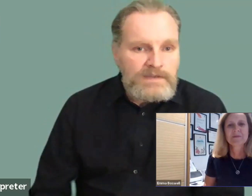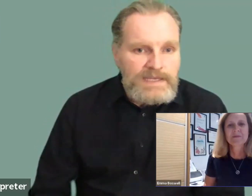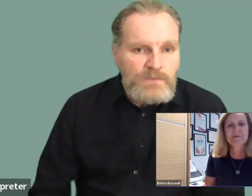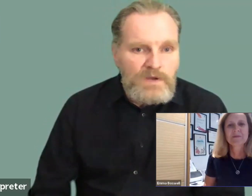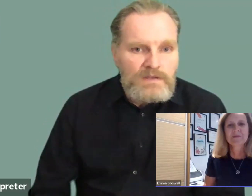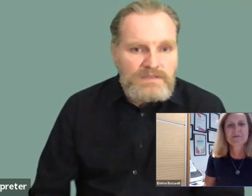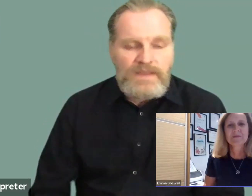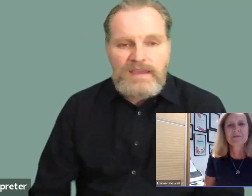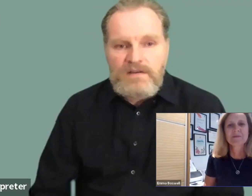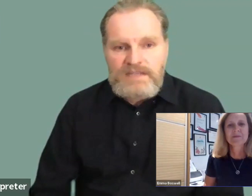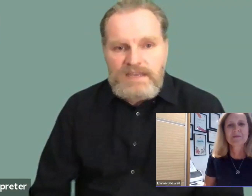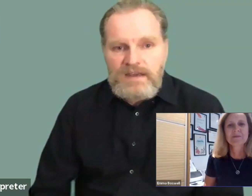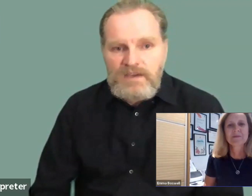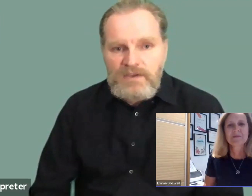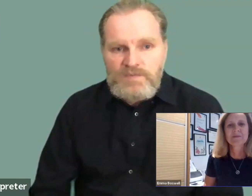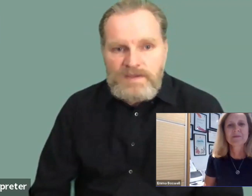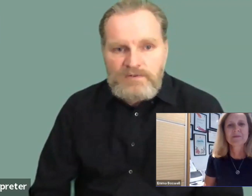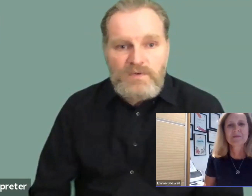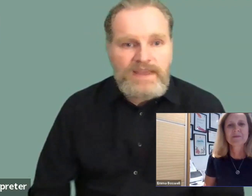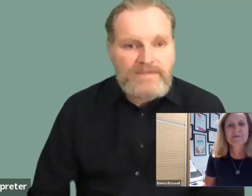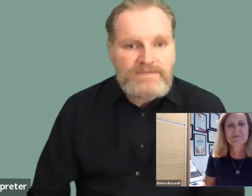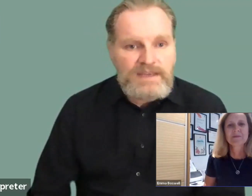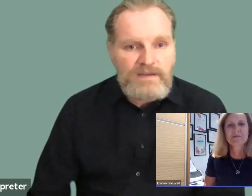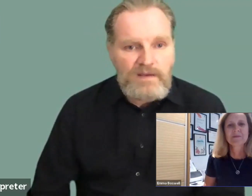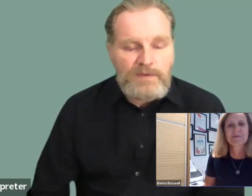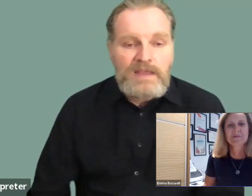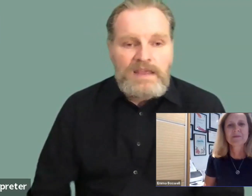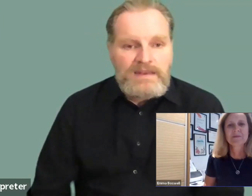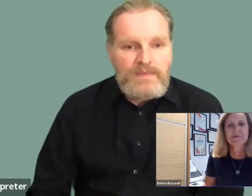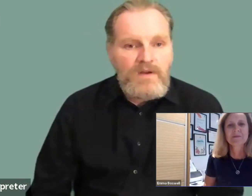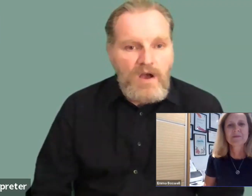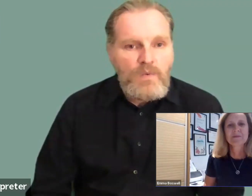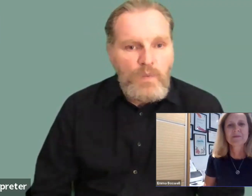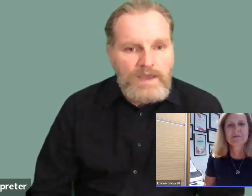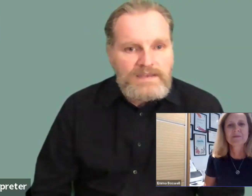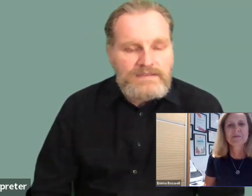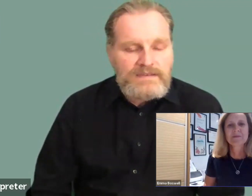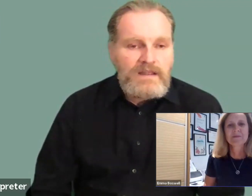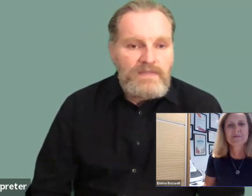are getting worse, I can't hear like I used to be able to, I have to give up.” Now there are ways,